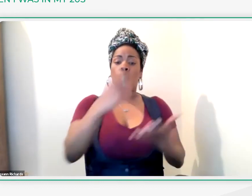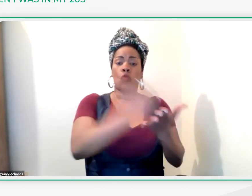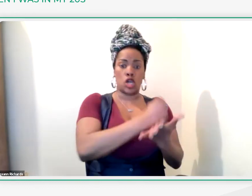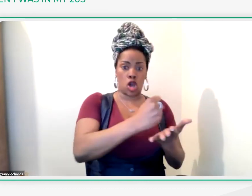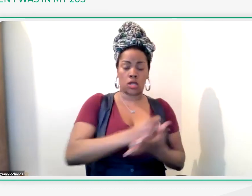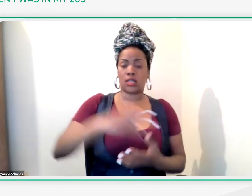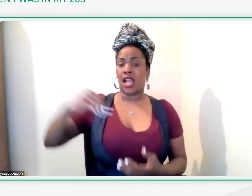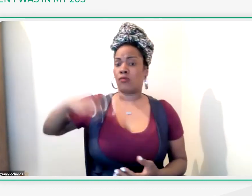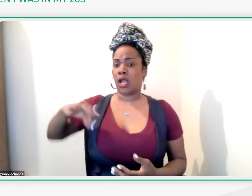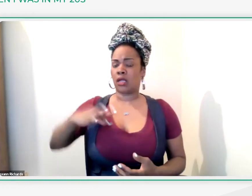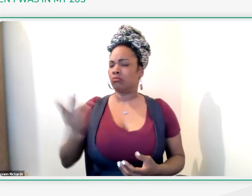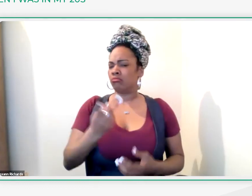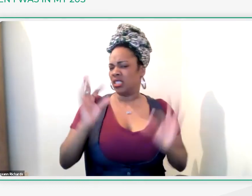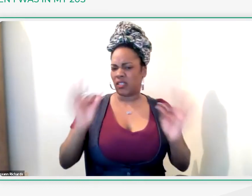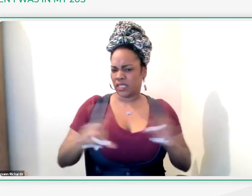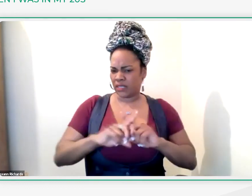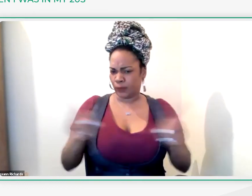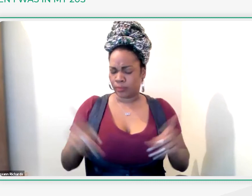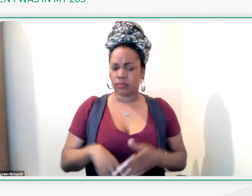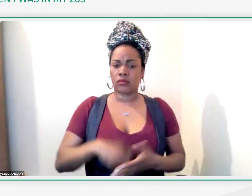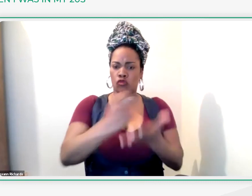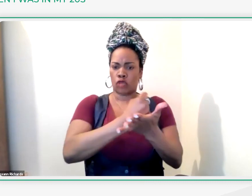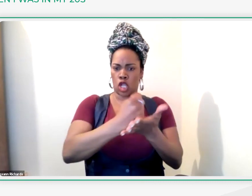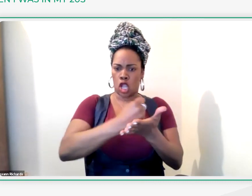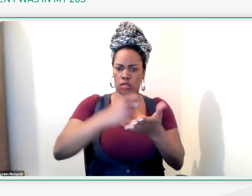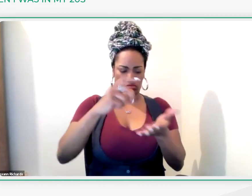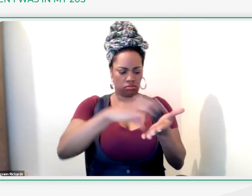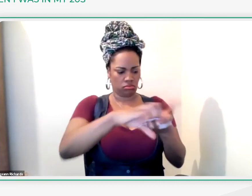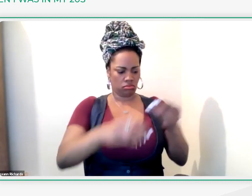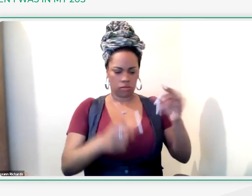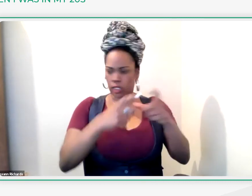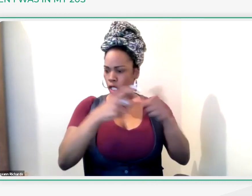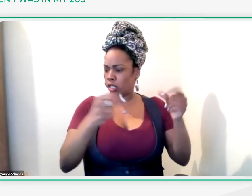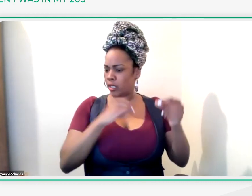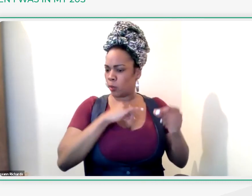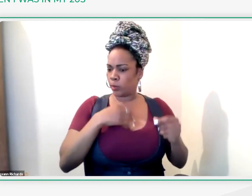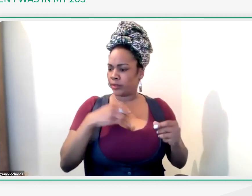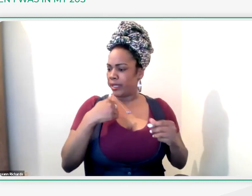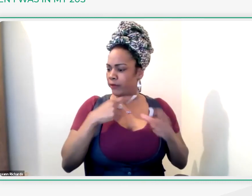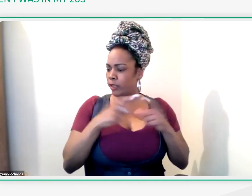That's what I was saying. Now, credit cards and credit are 2 different things.